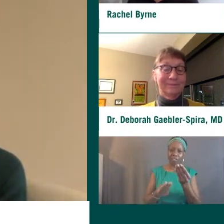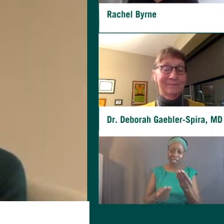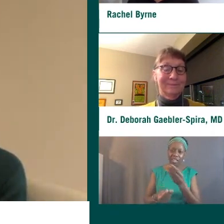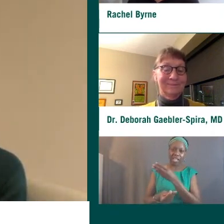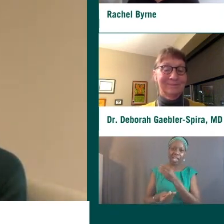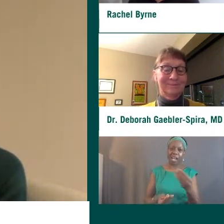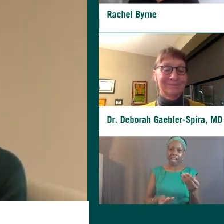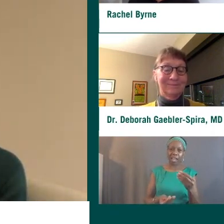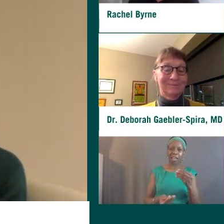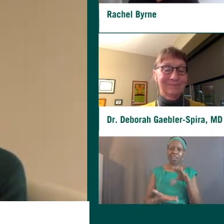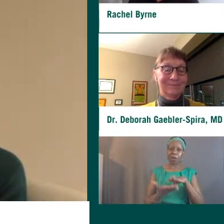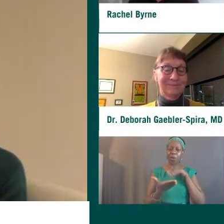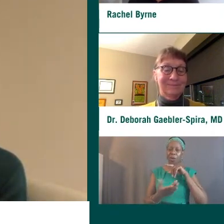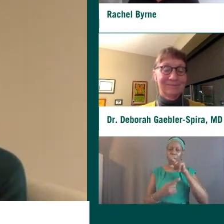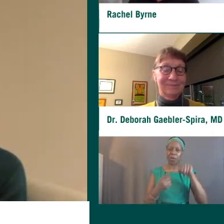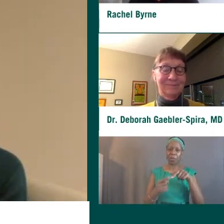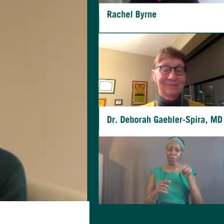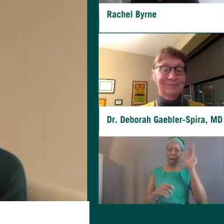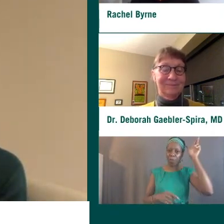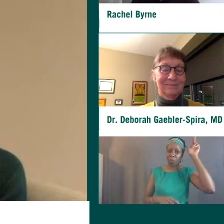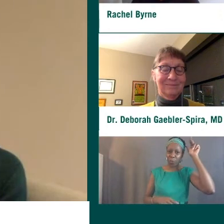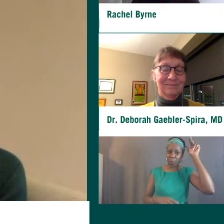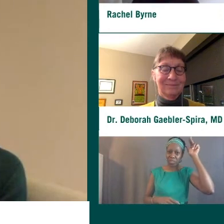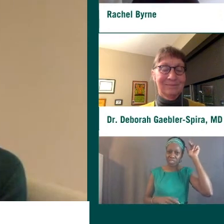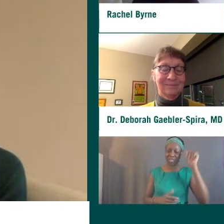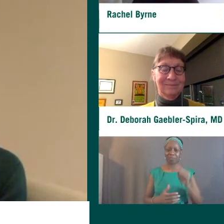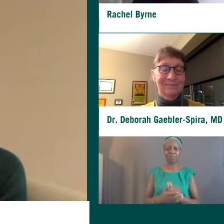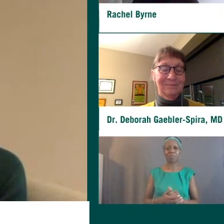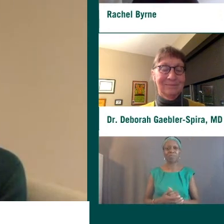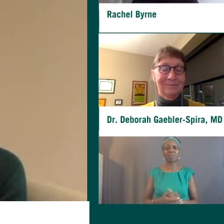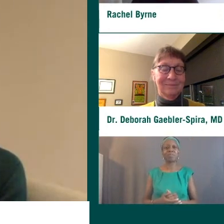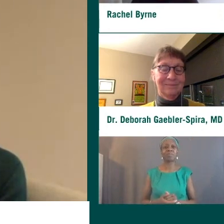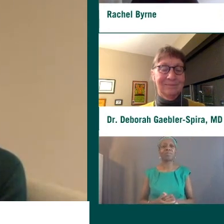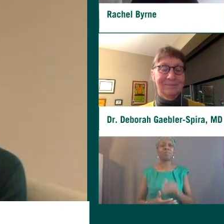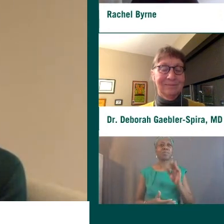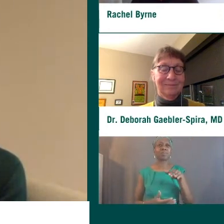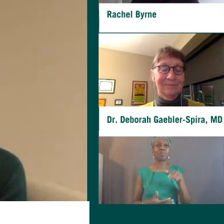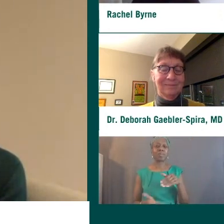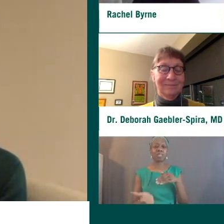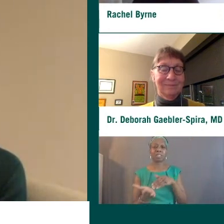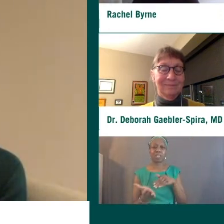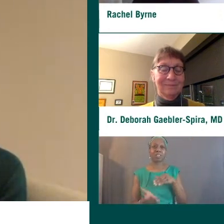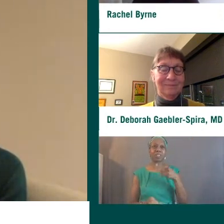Dr. Gaebler, can you actually expand on that a little bit more. Because people may have not heard